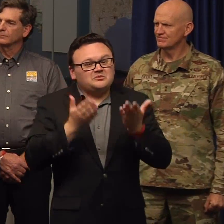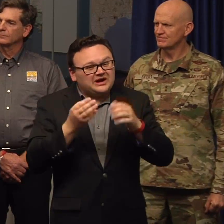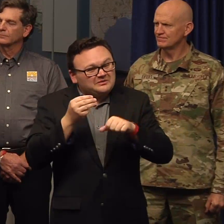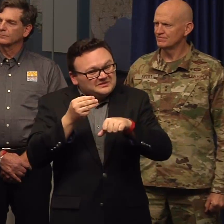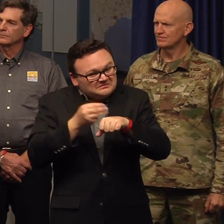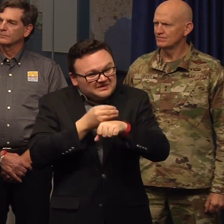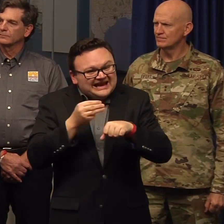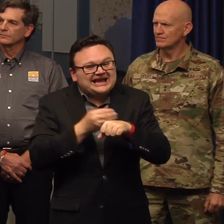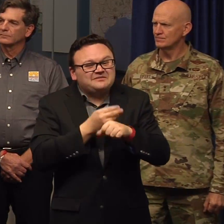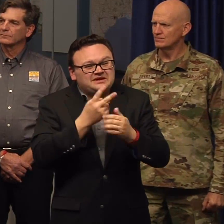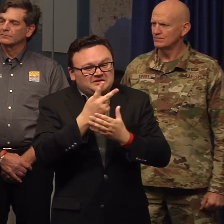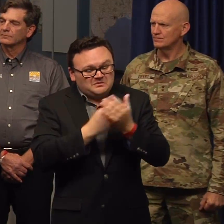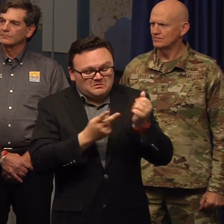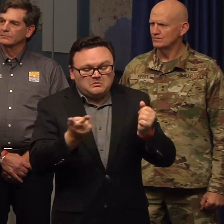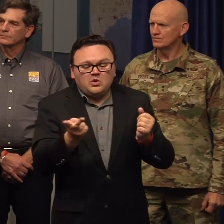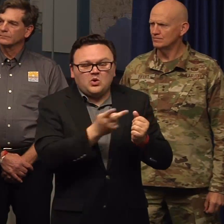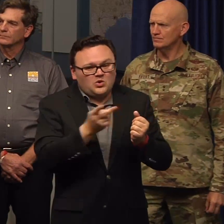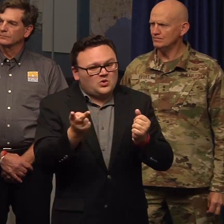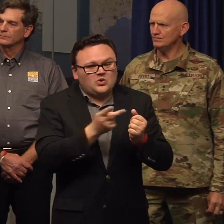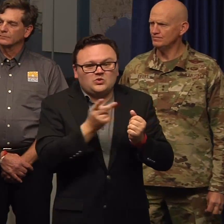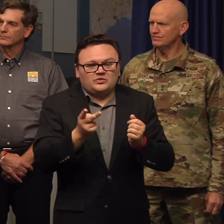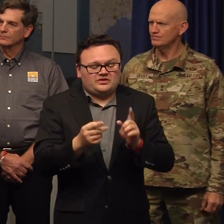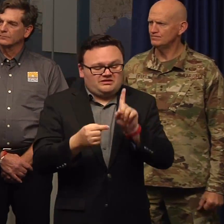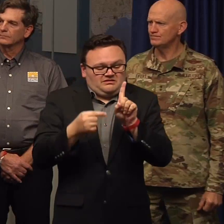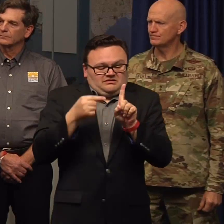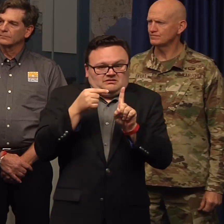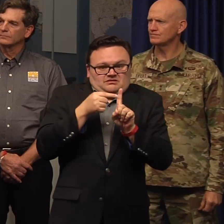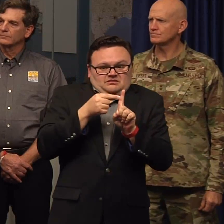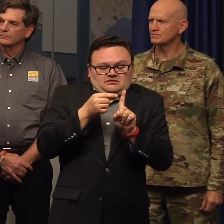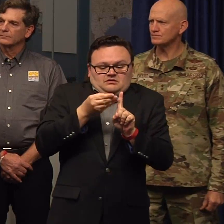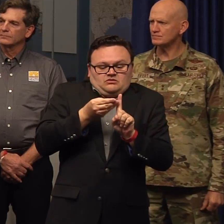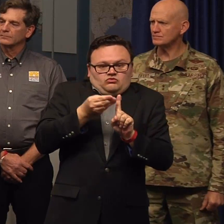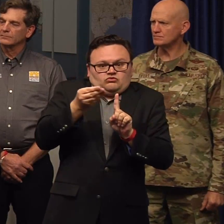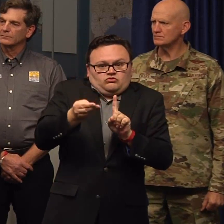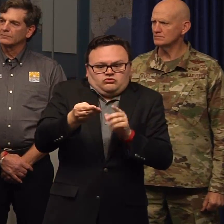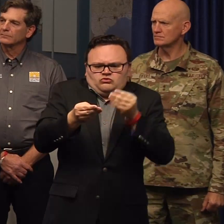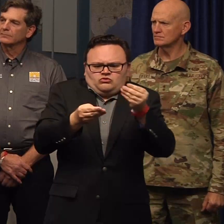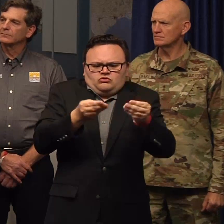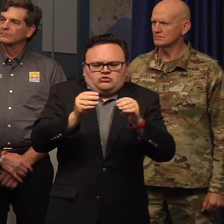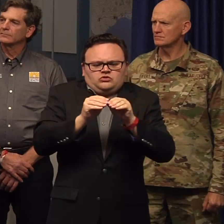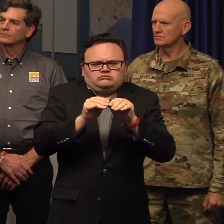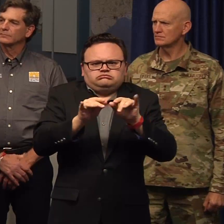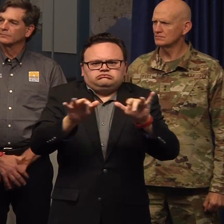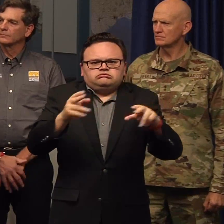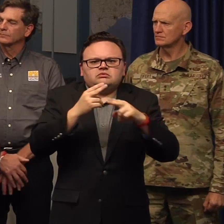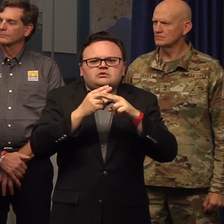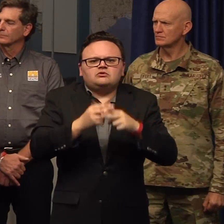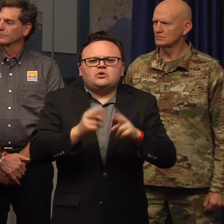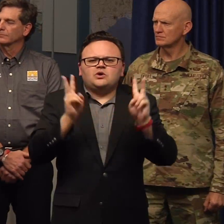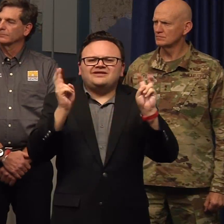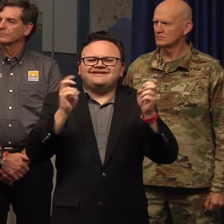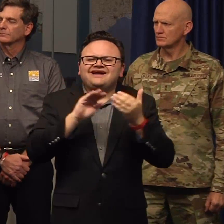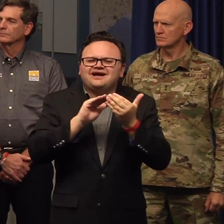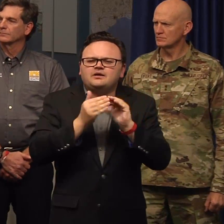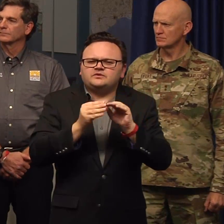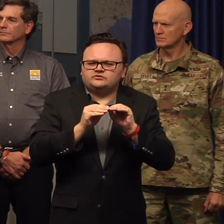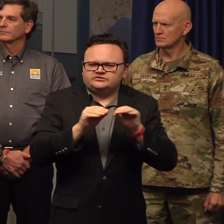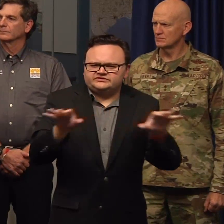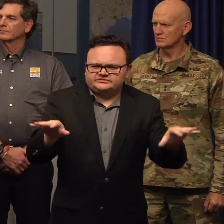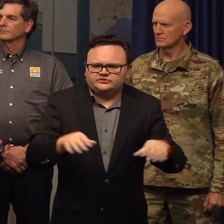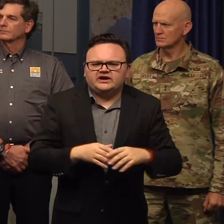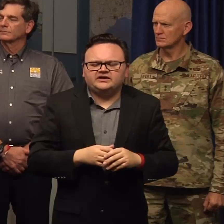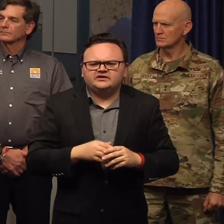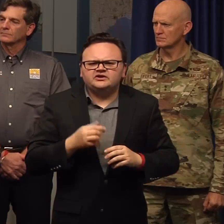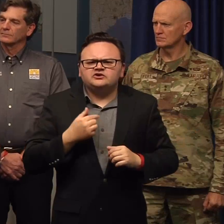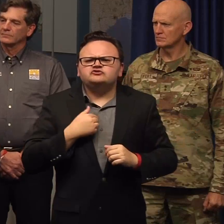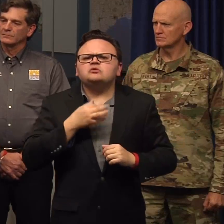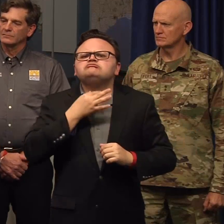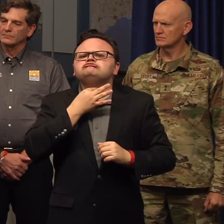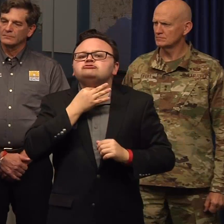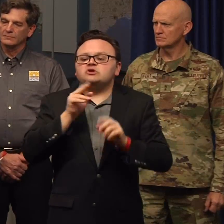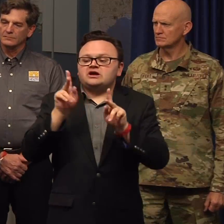YOU HAVE COMMUNITIES SPREAD IN